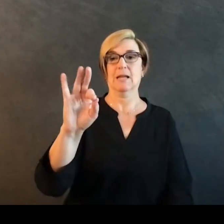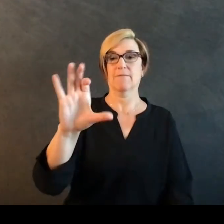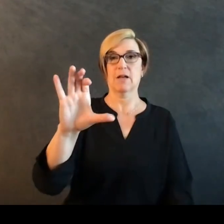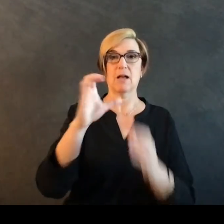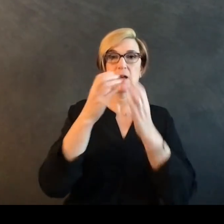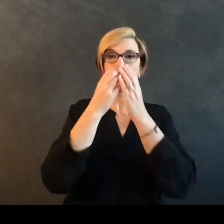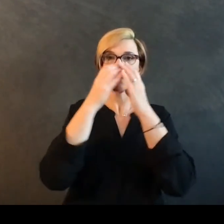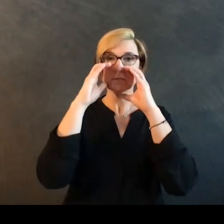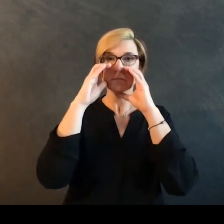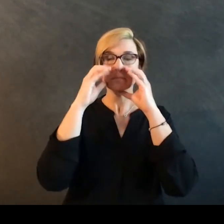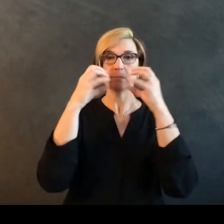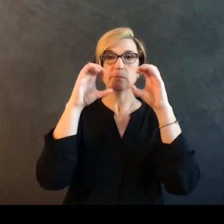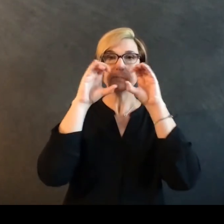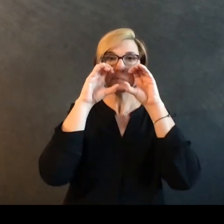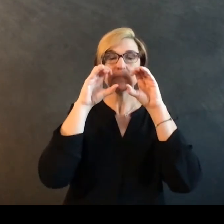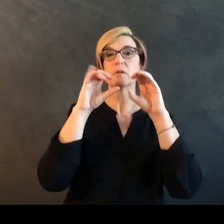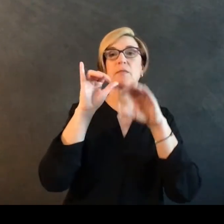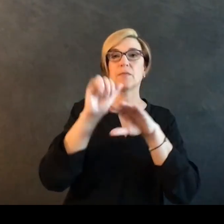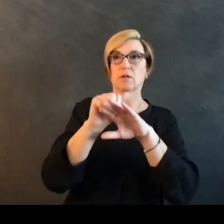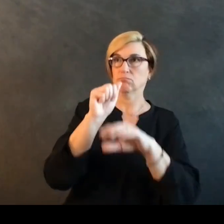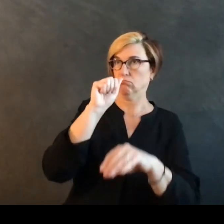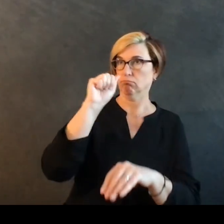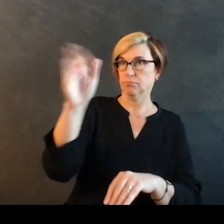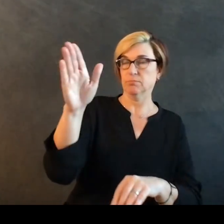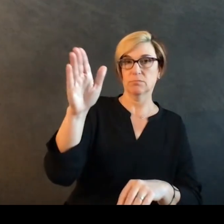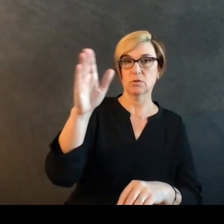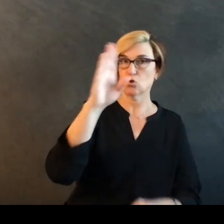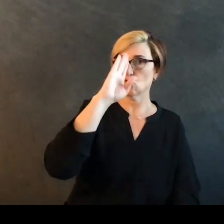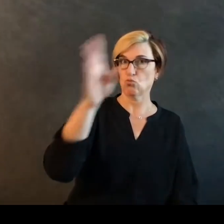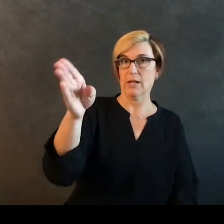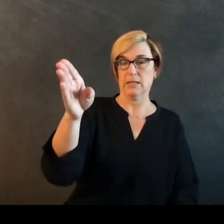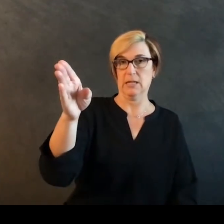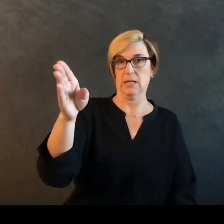York City's public hospitals and our team will speak about that in just a